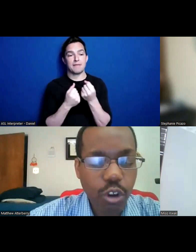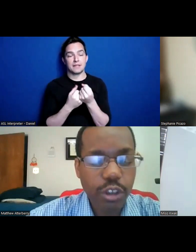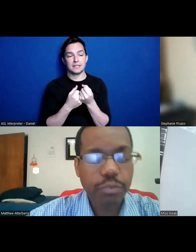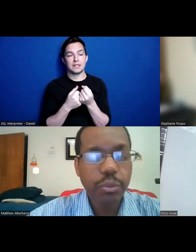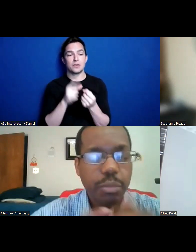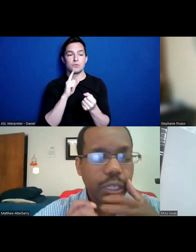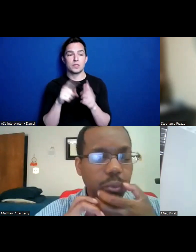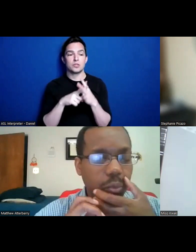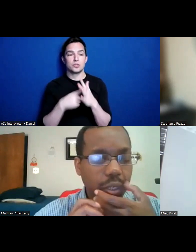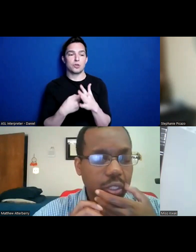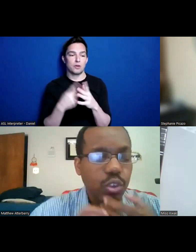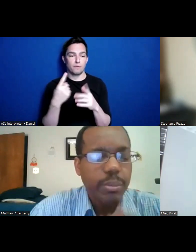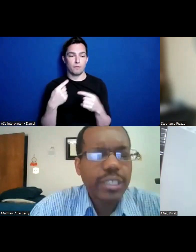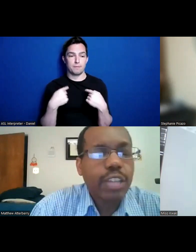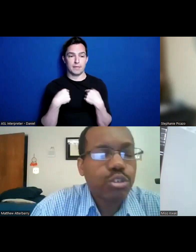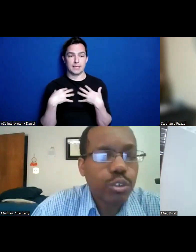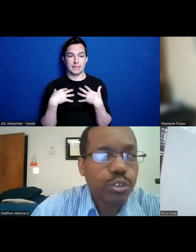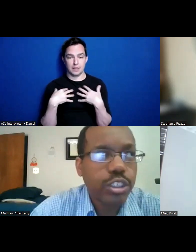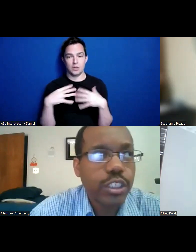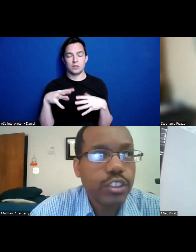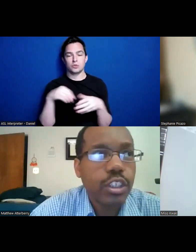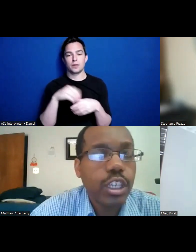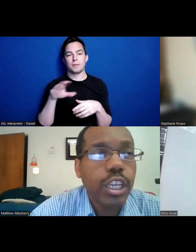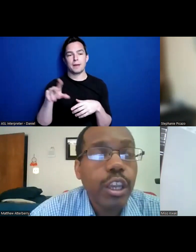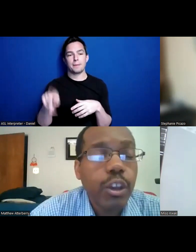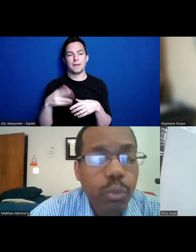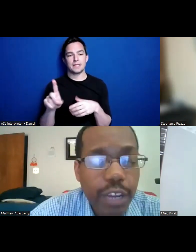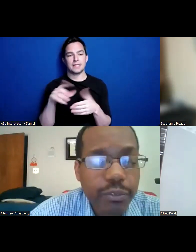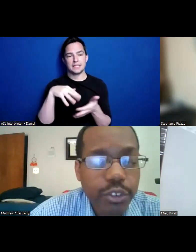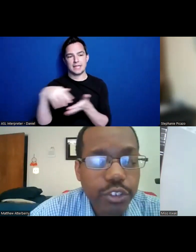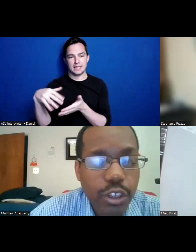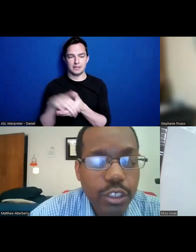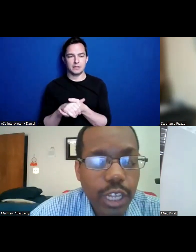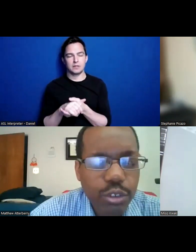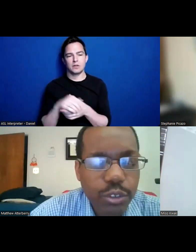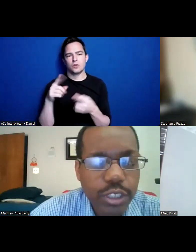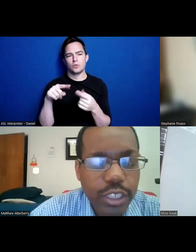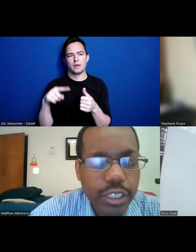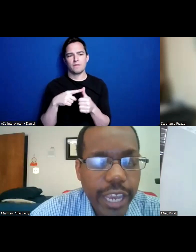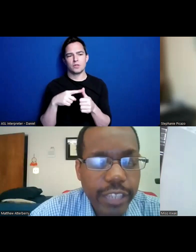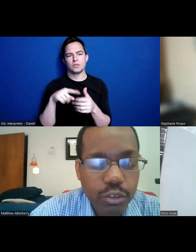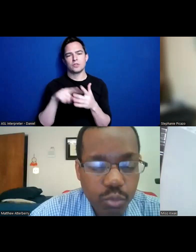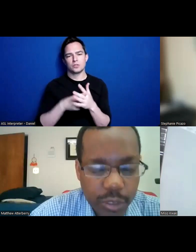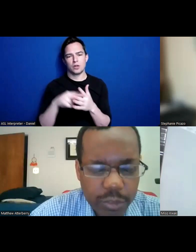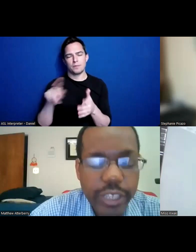started for me doing my doctoral studies when I first started doctoral studies at the, when it was